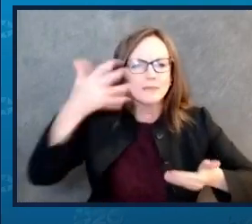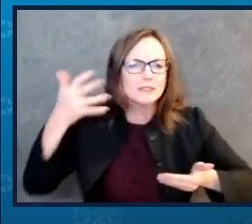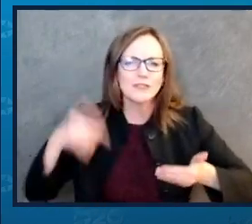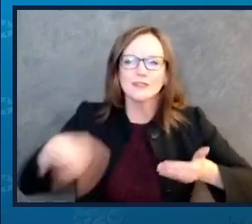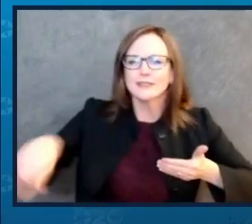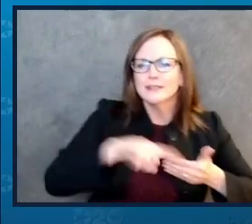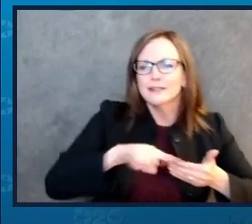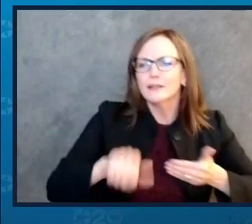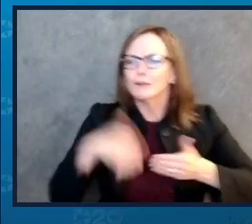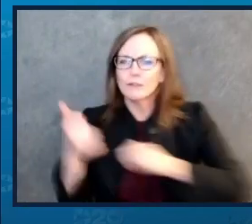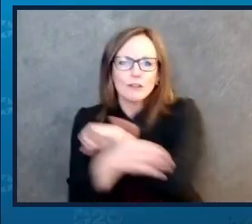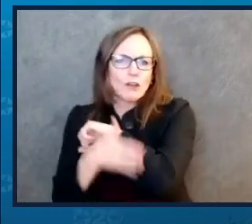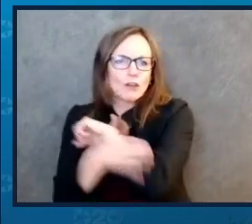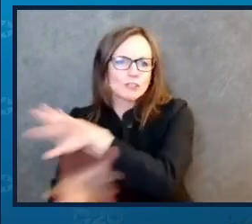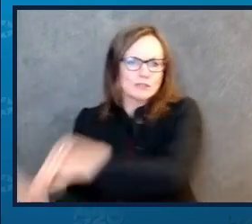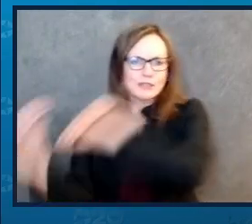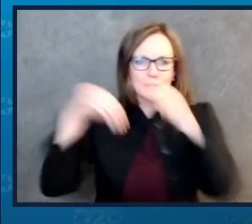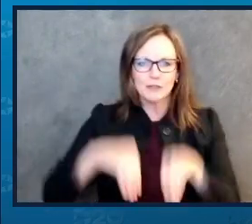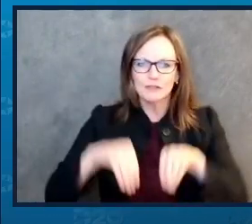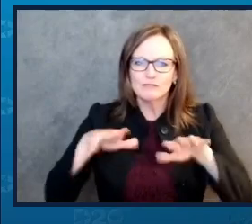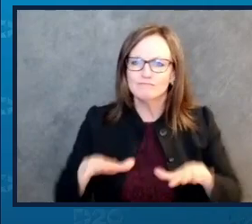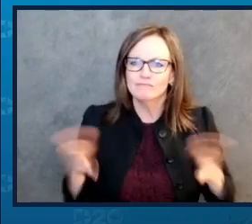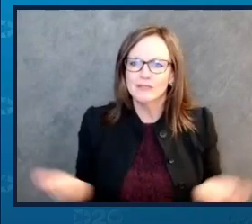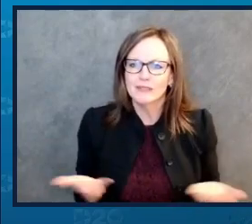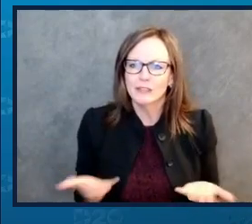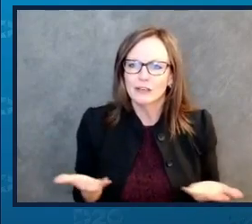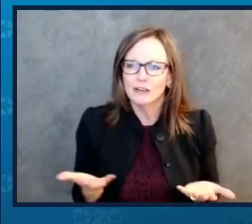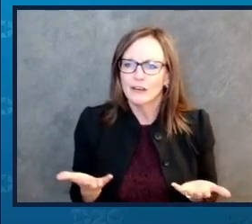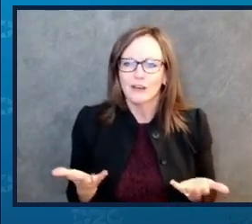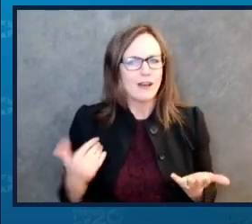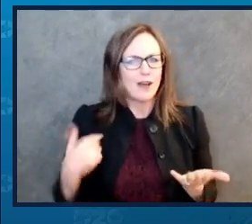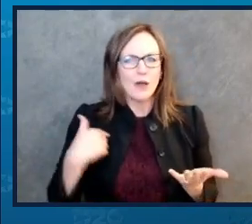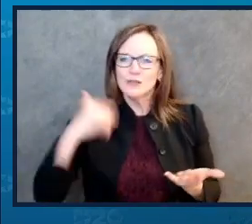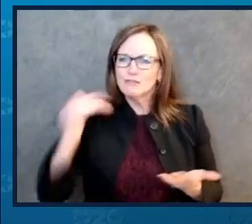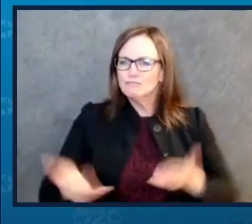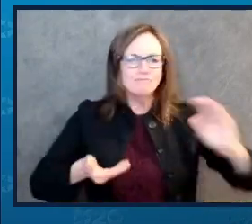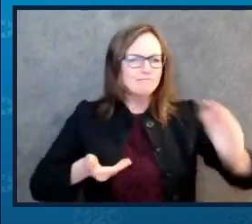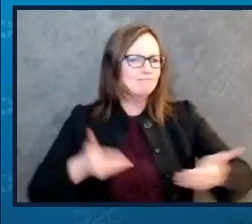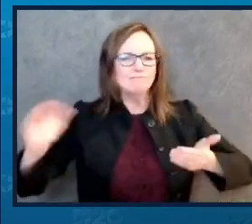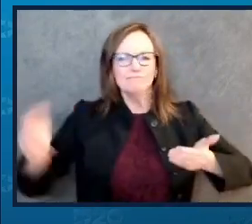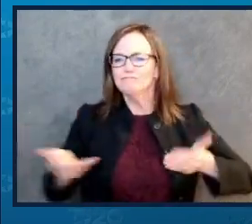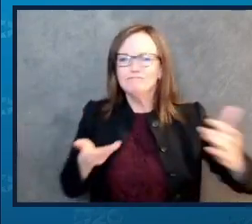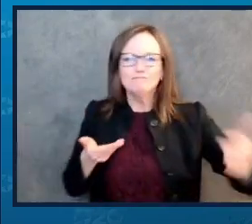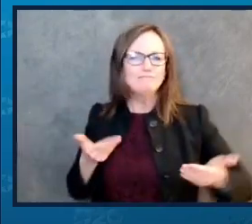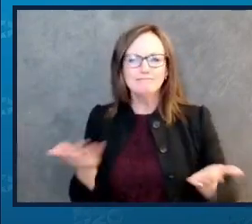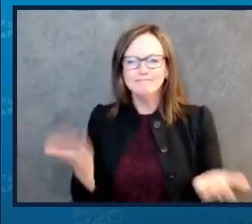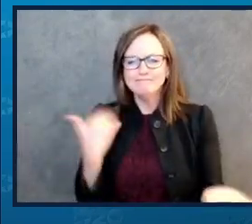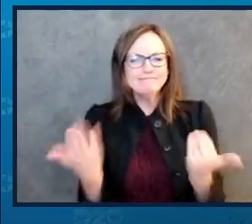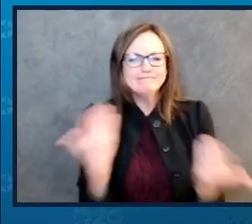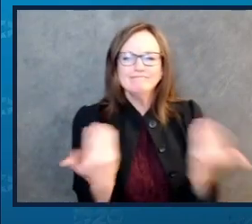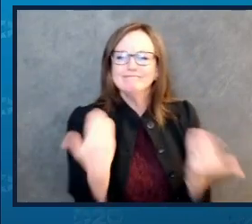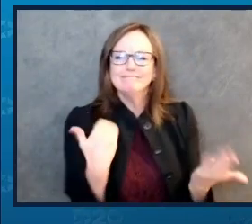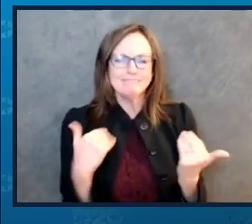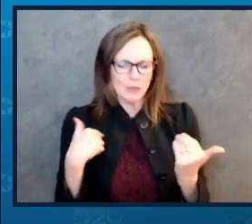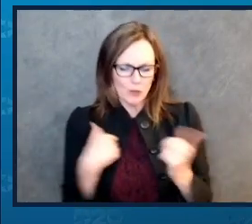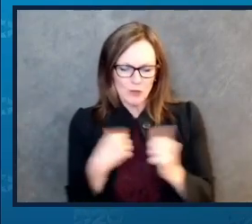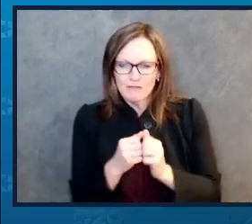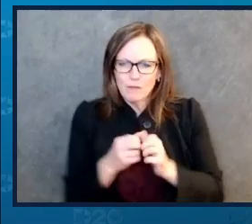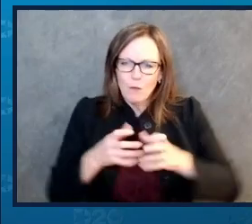IMMIGRATION IS OUR ORIGIN STORY.